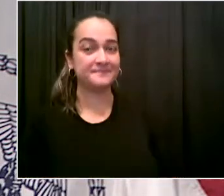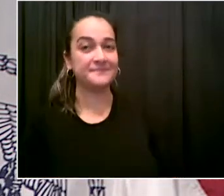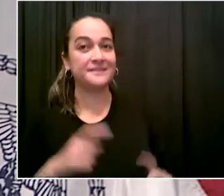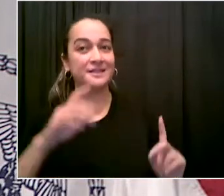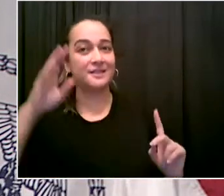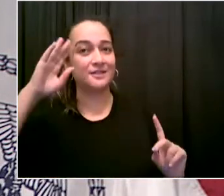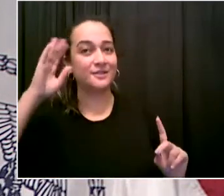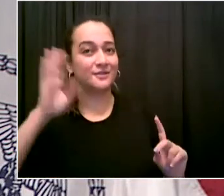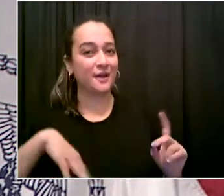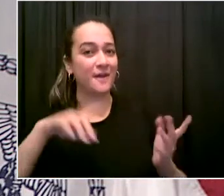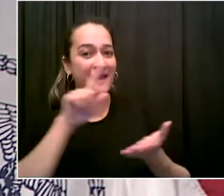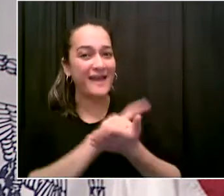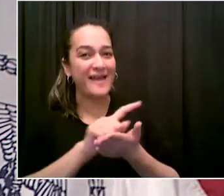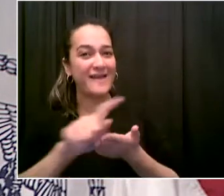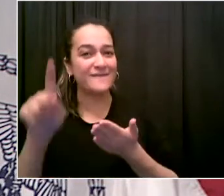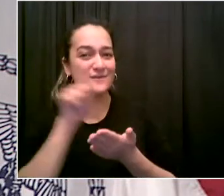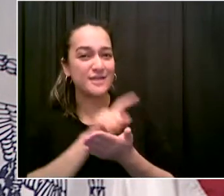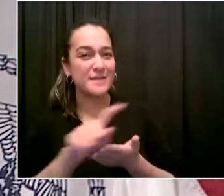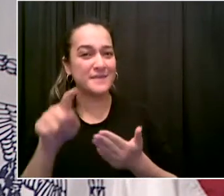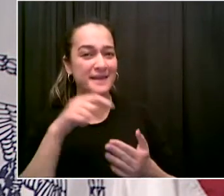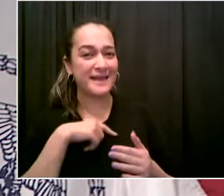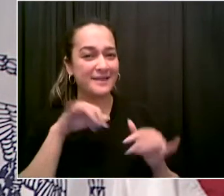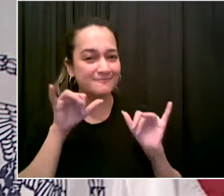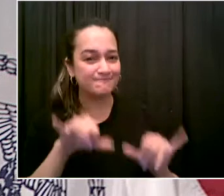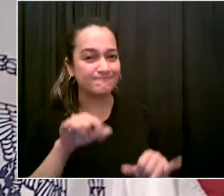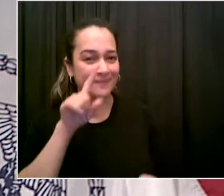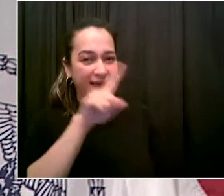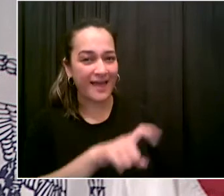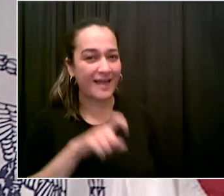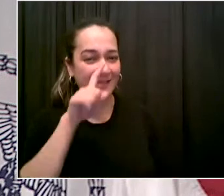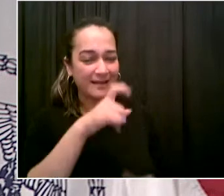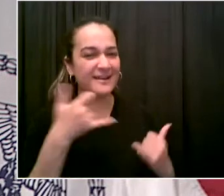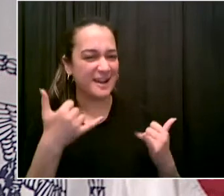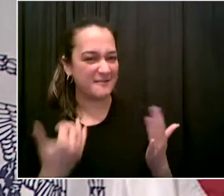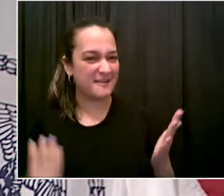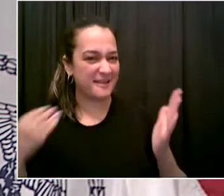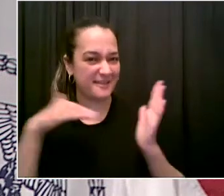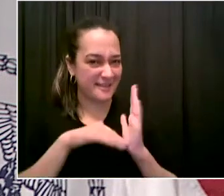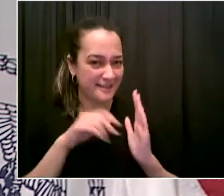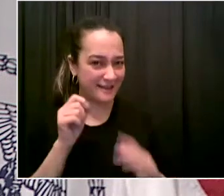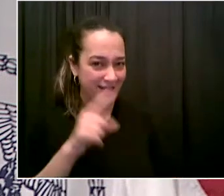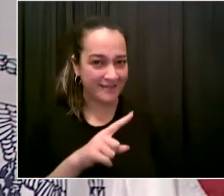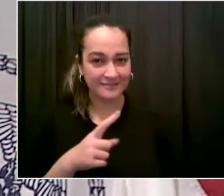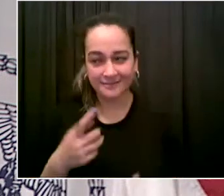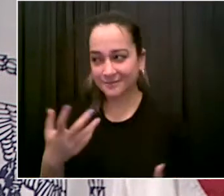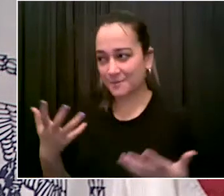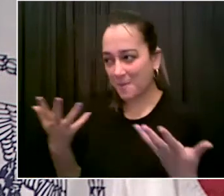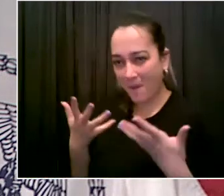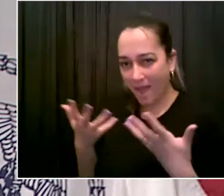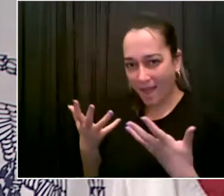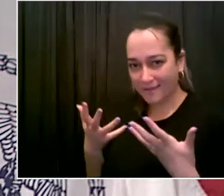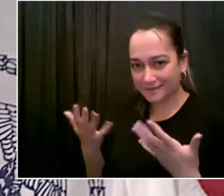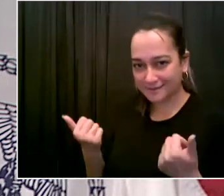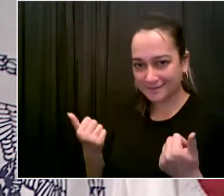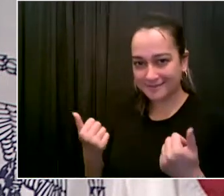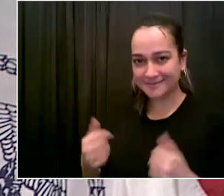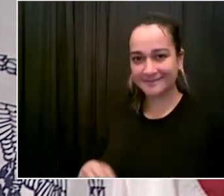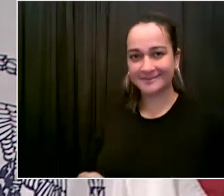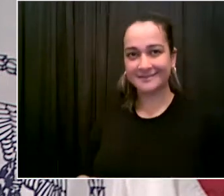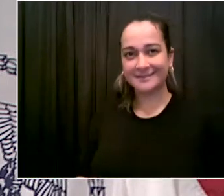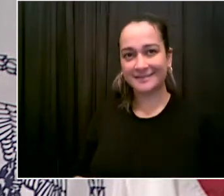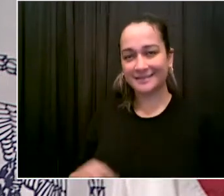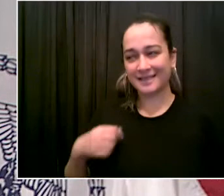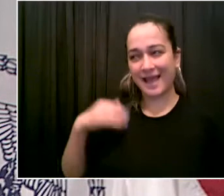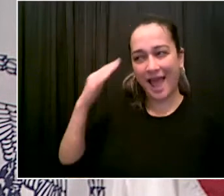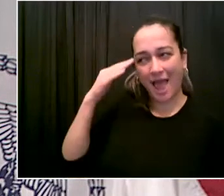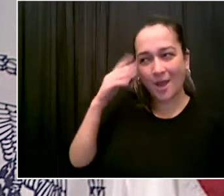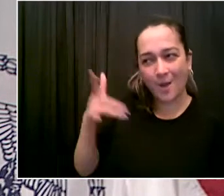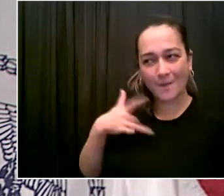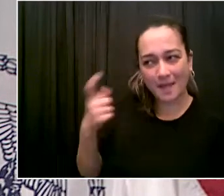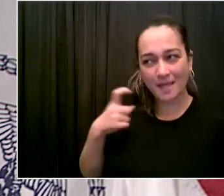DEBATE, CONTINUE,